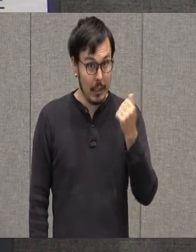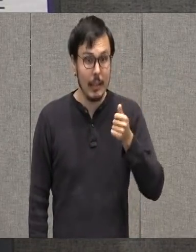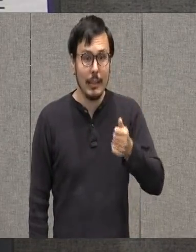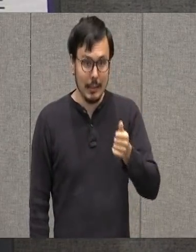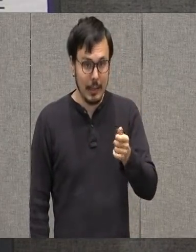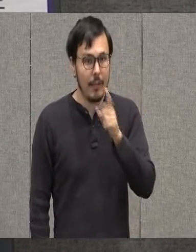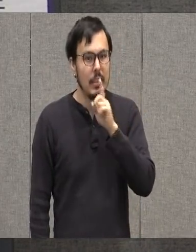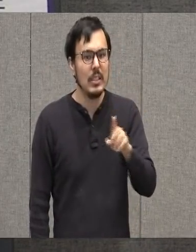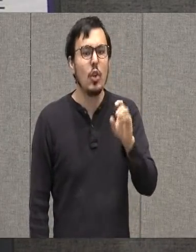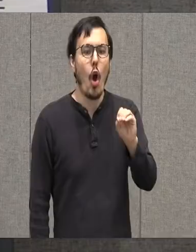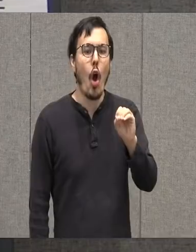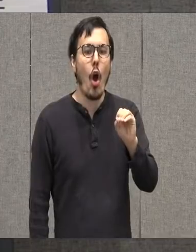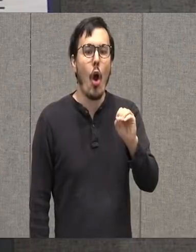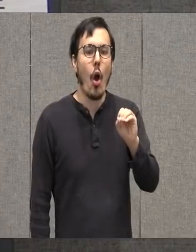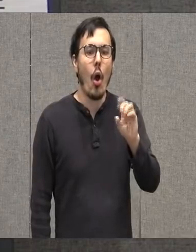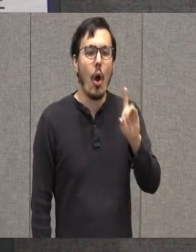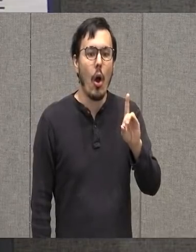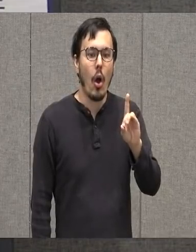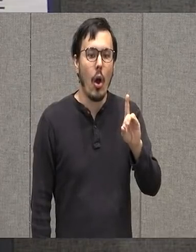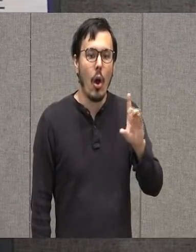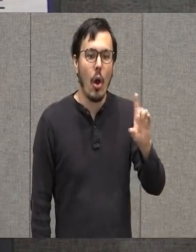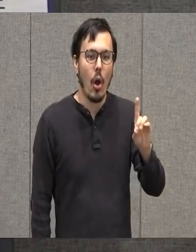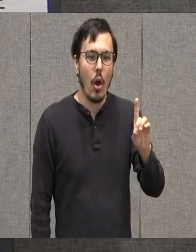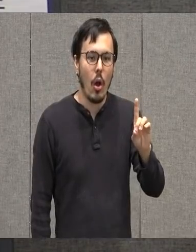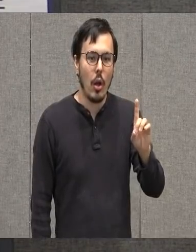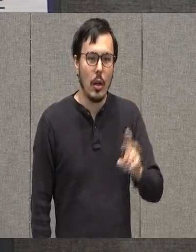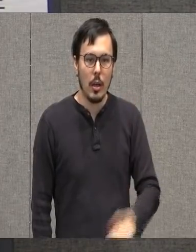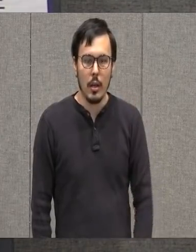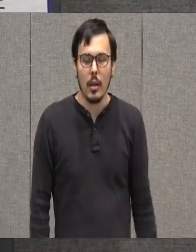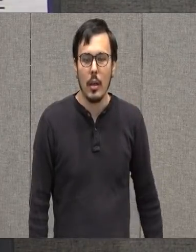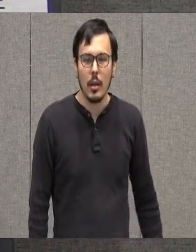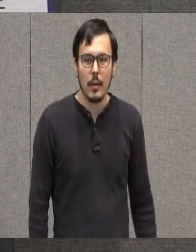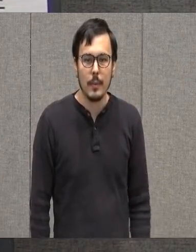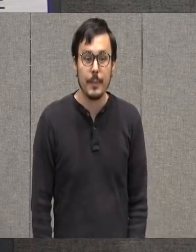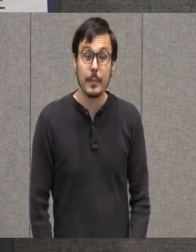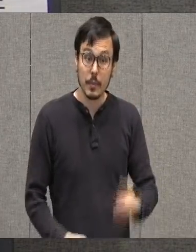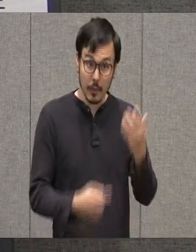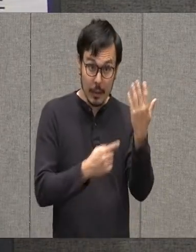Now, we've represented the number 15 three different ways.